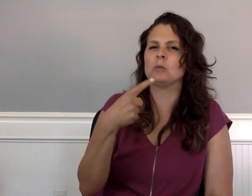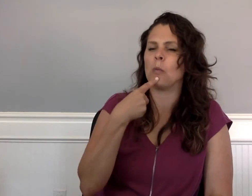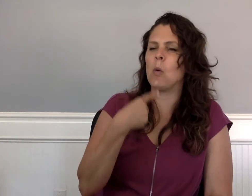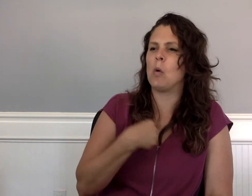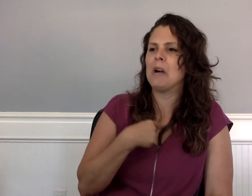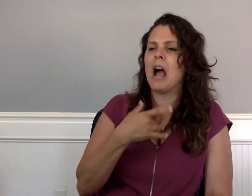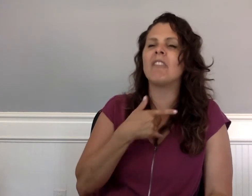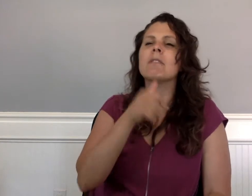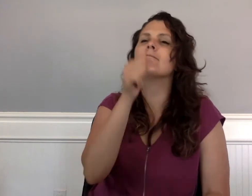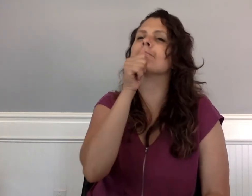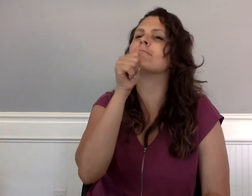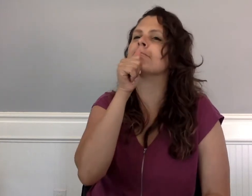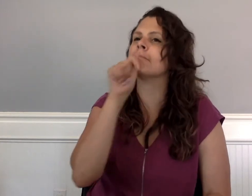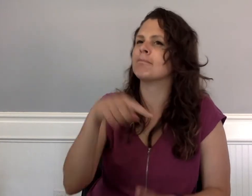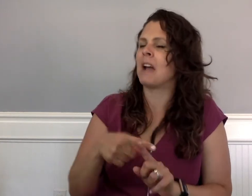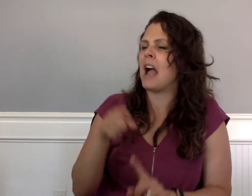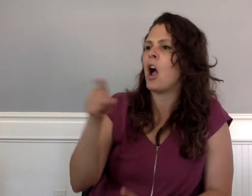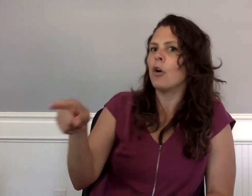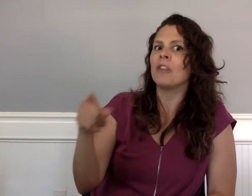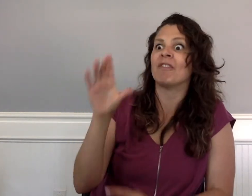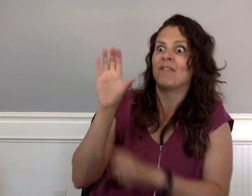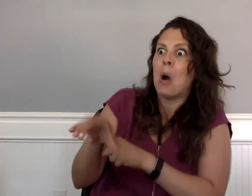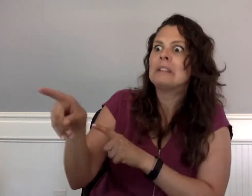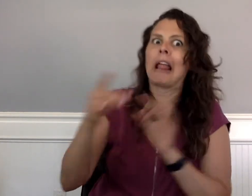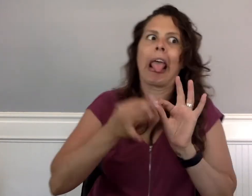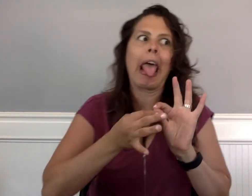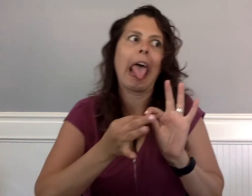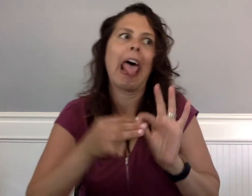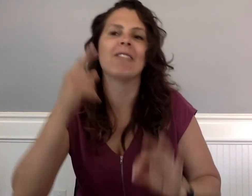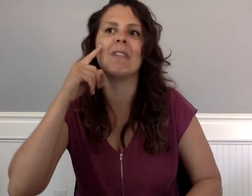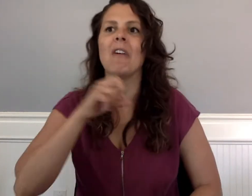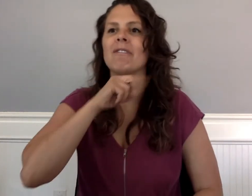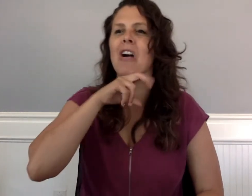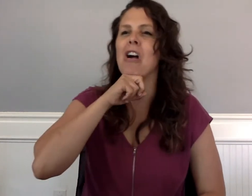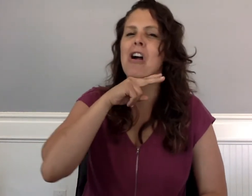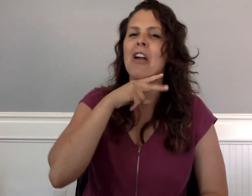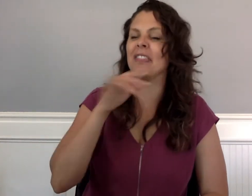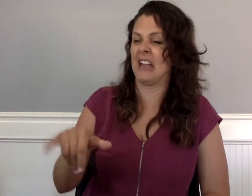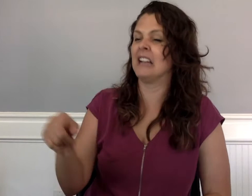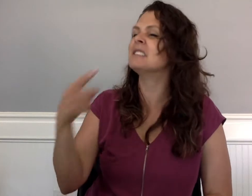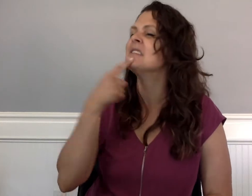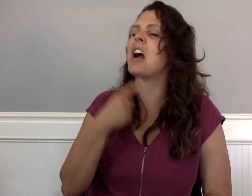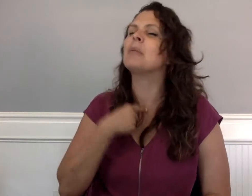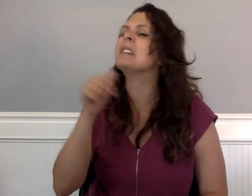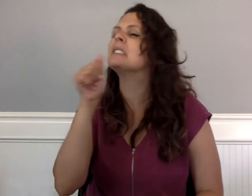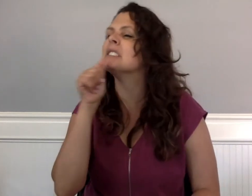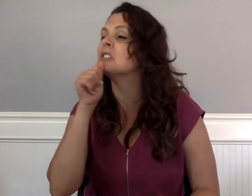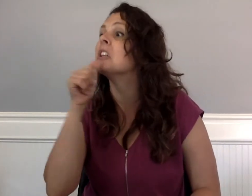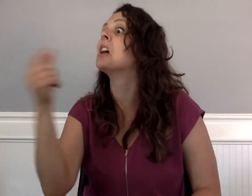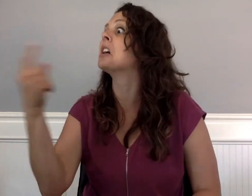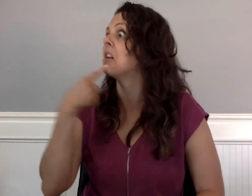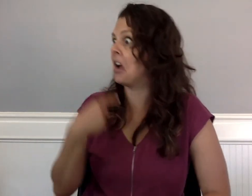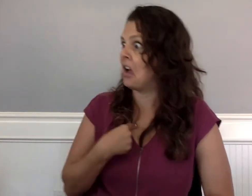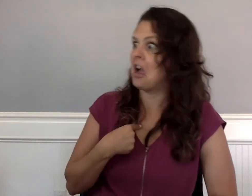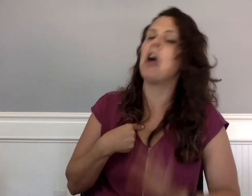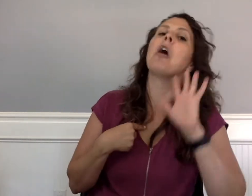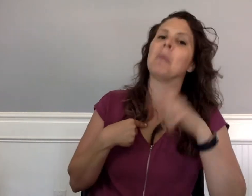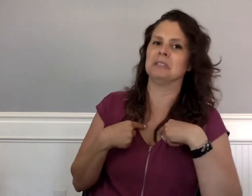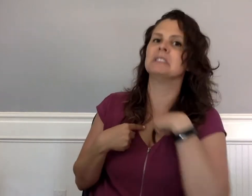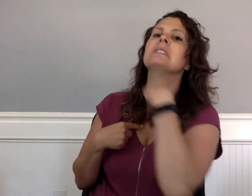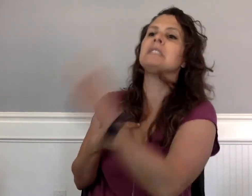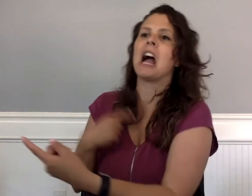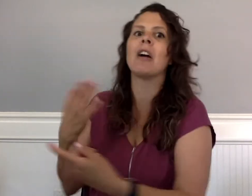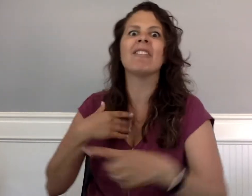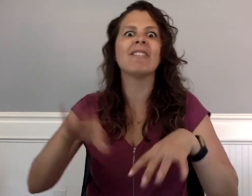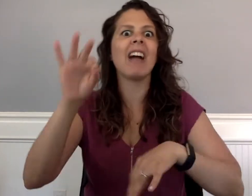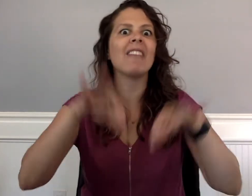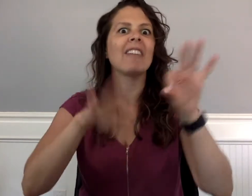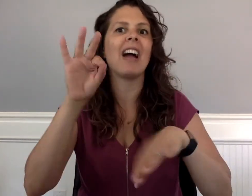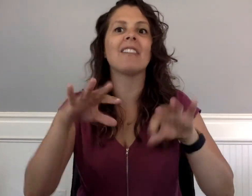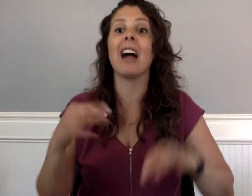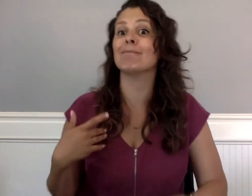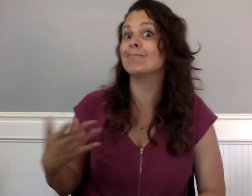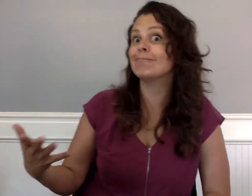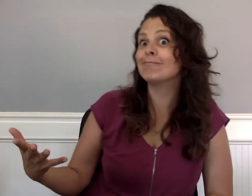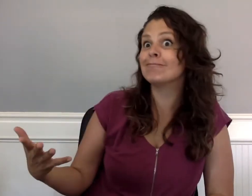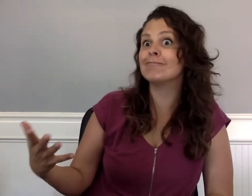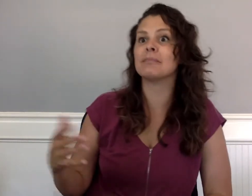“Frog told me you did something only she knows about. That’s why you have to interpret for her.”